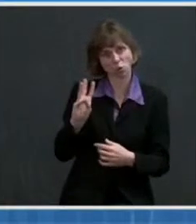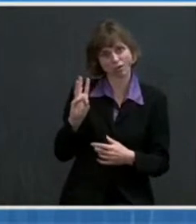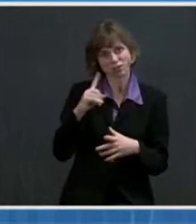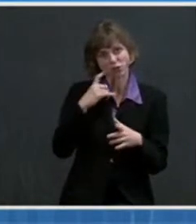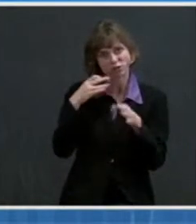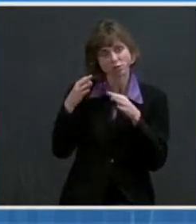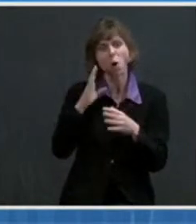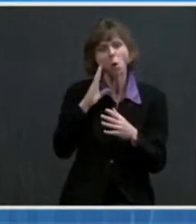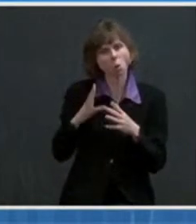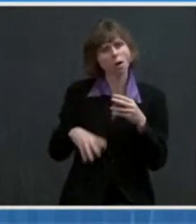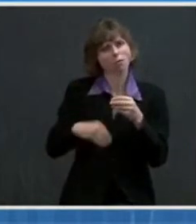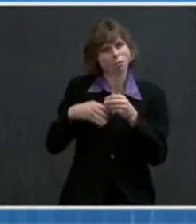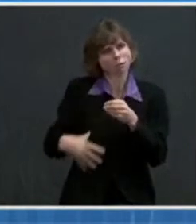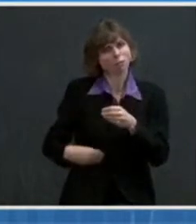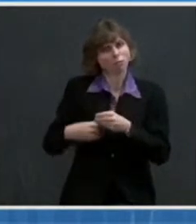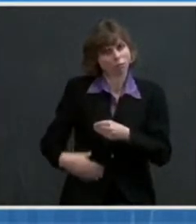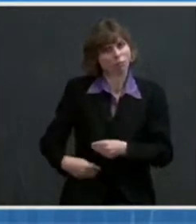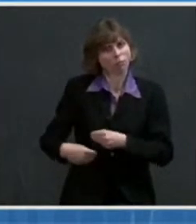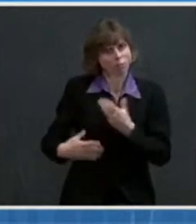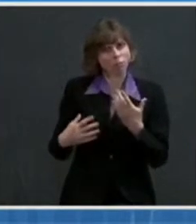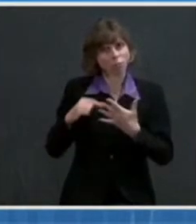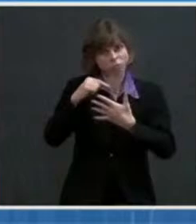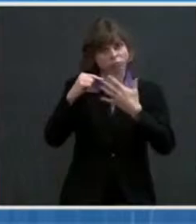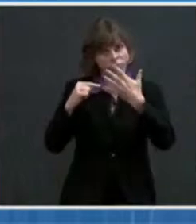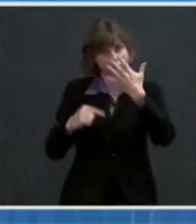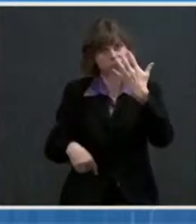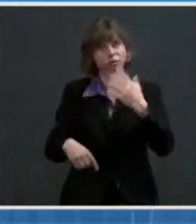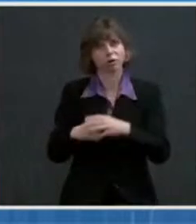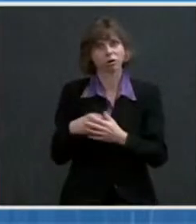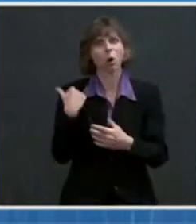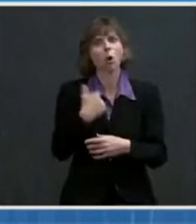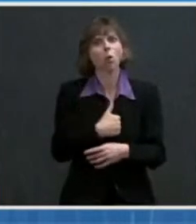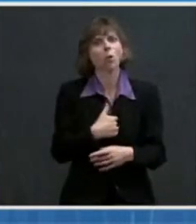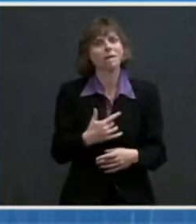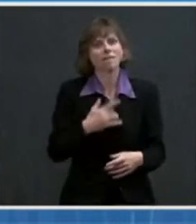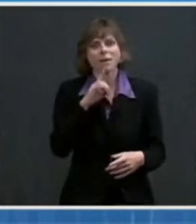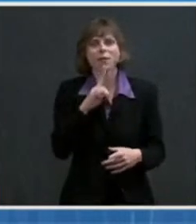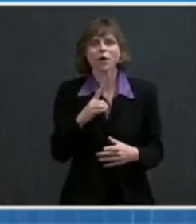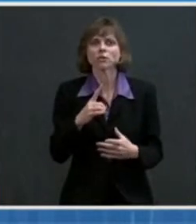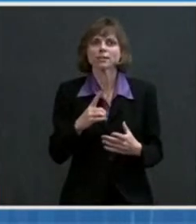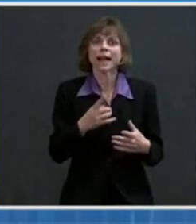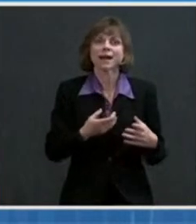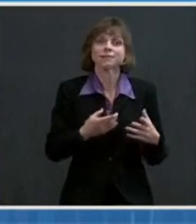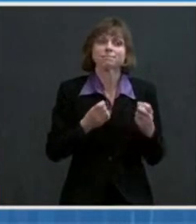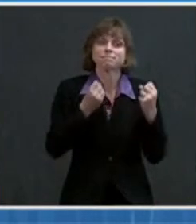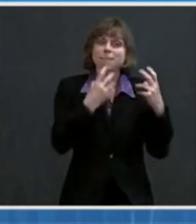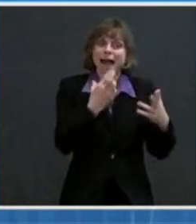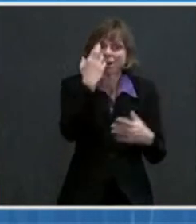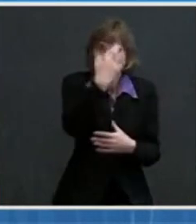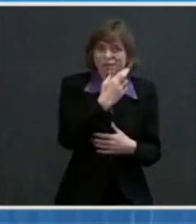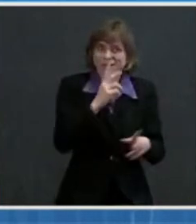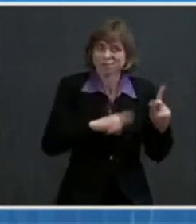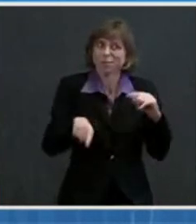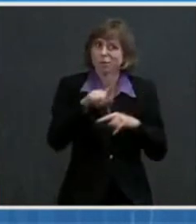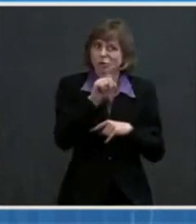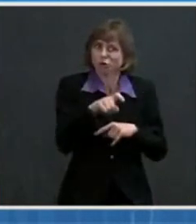THIS LIST WHICH AS DR. WILLENSKY POINTED OUT WILL CONTINUE TO GROW.